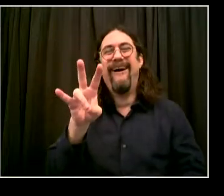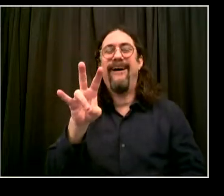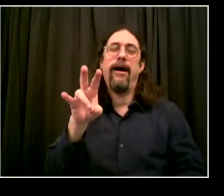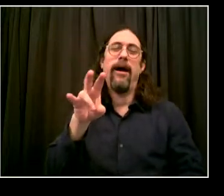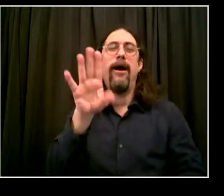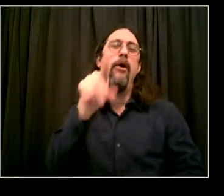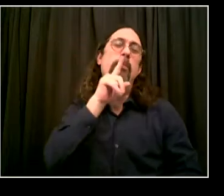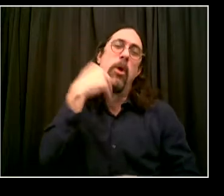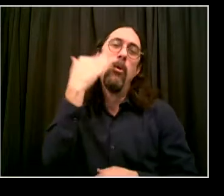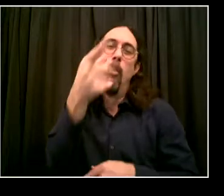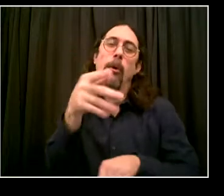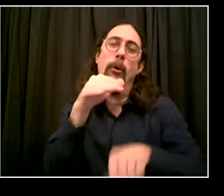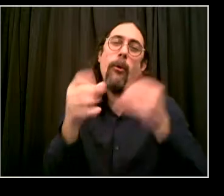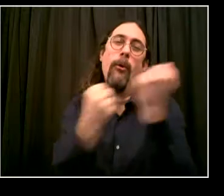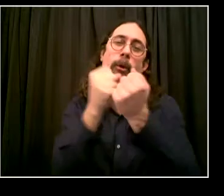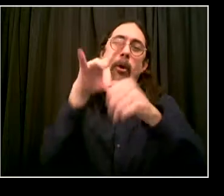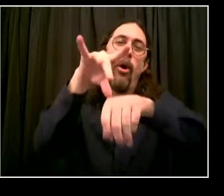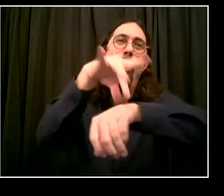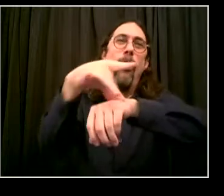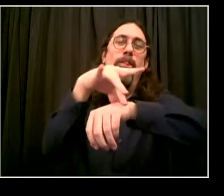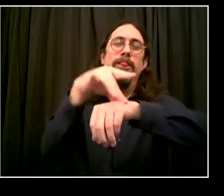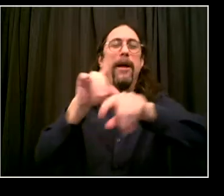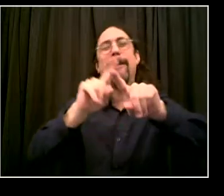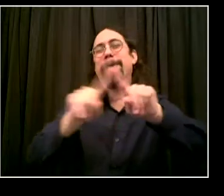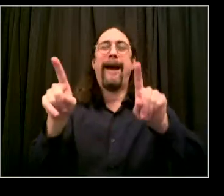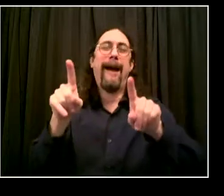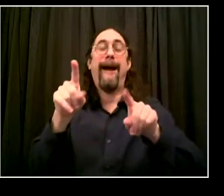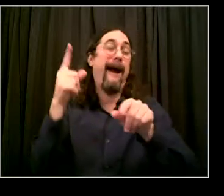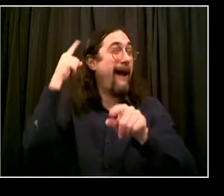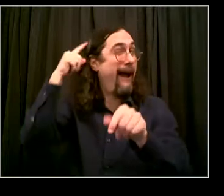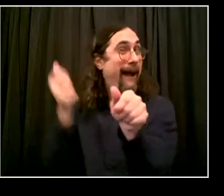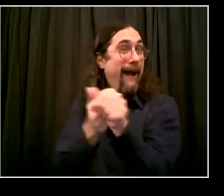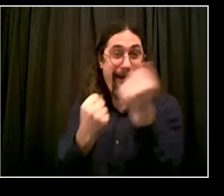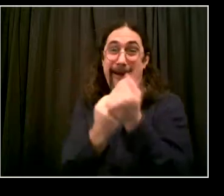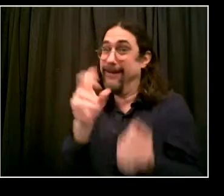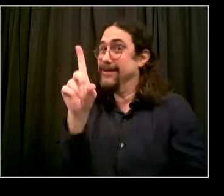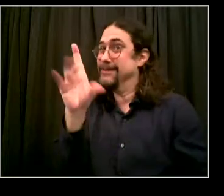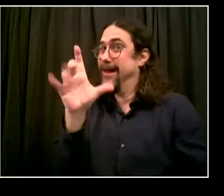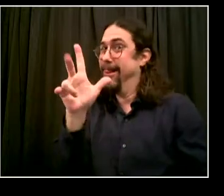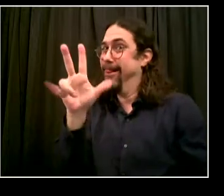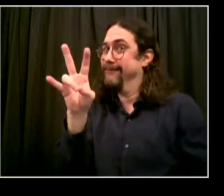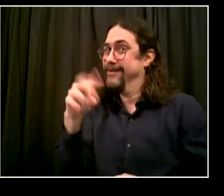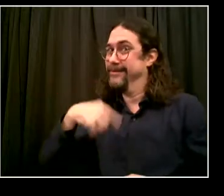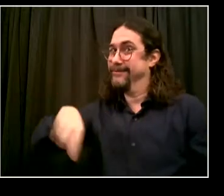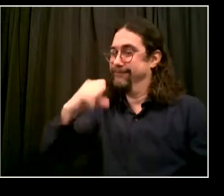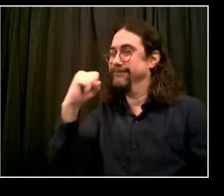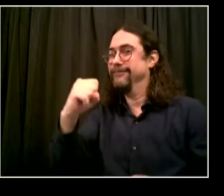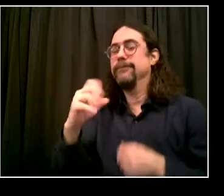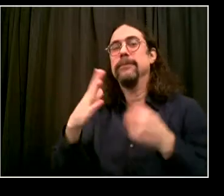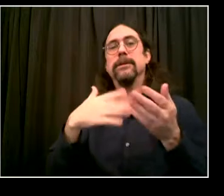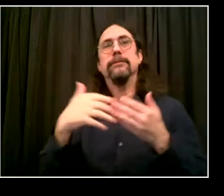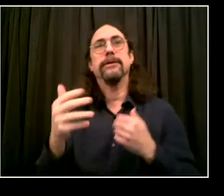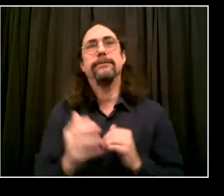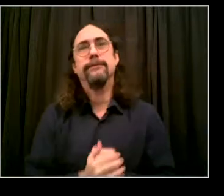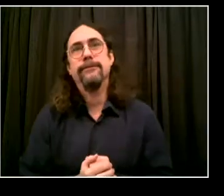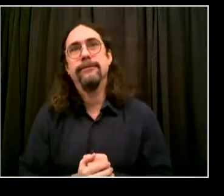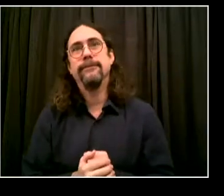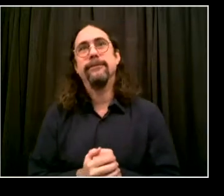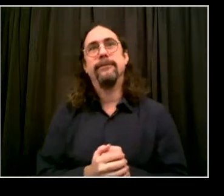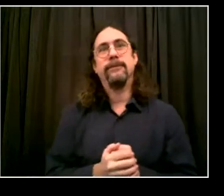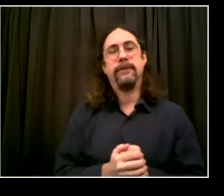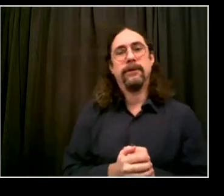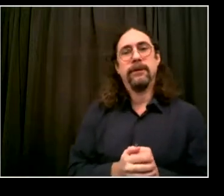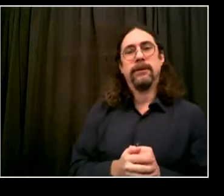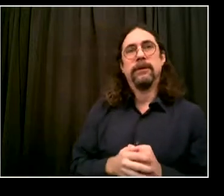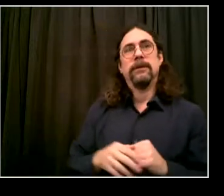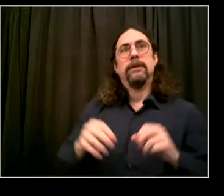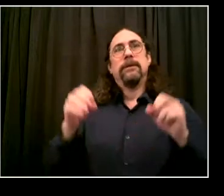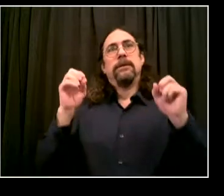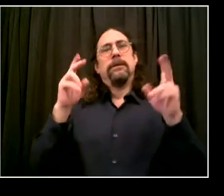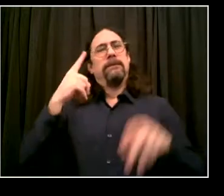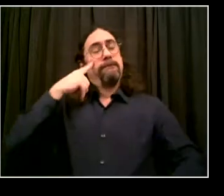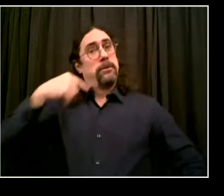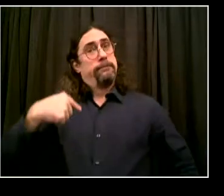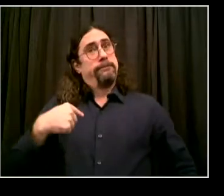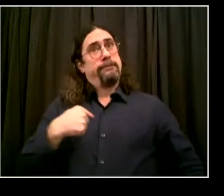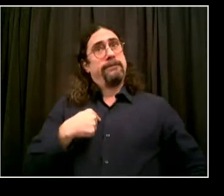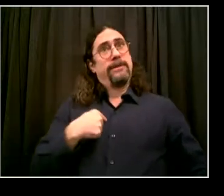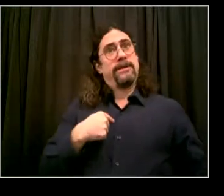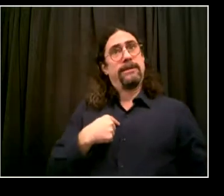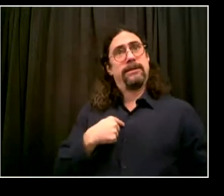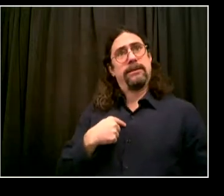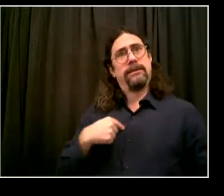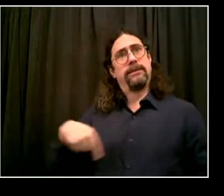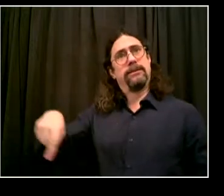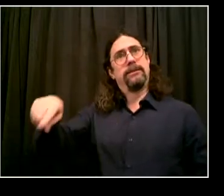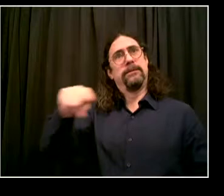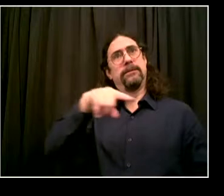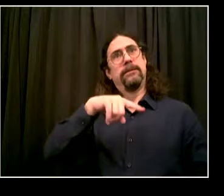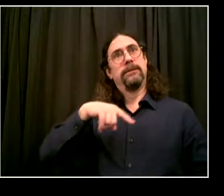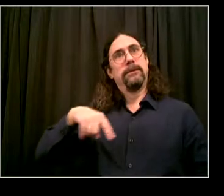T THAHAKNOW W ME,